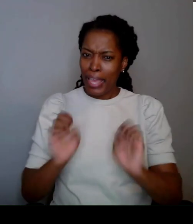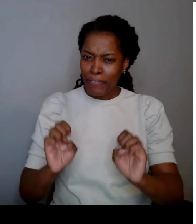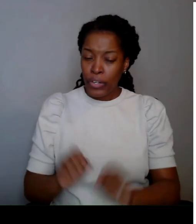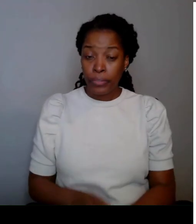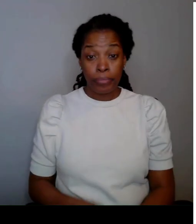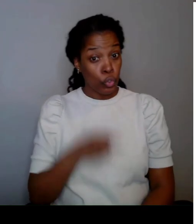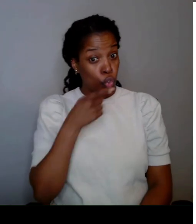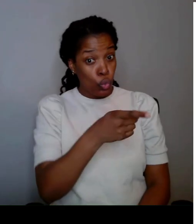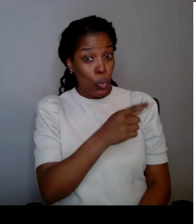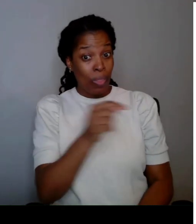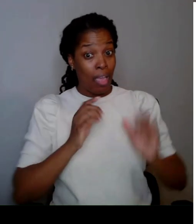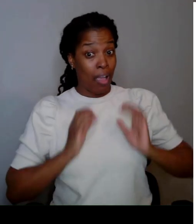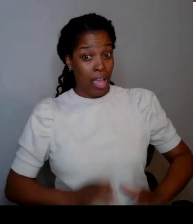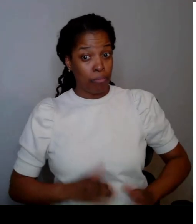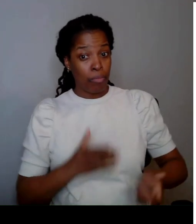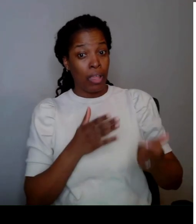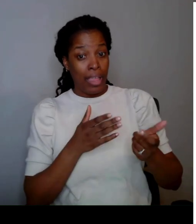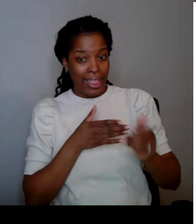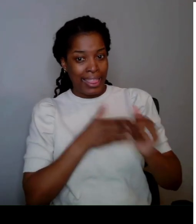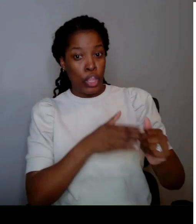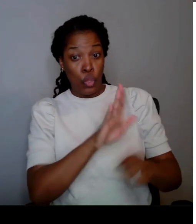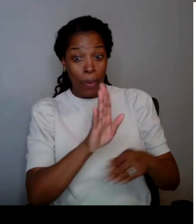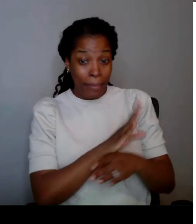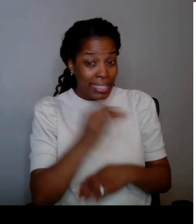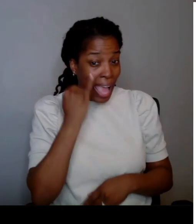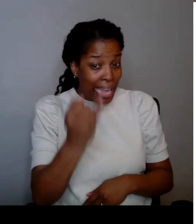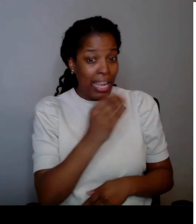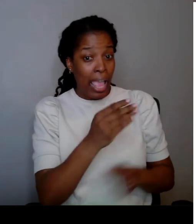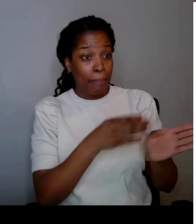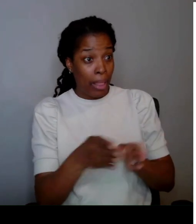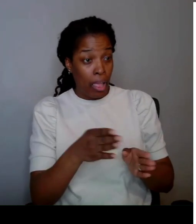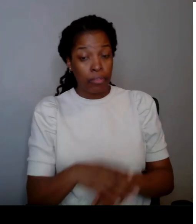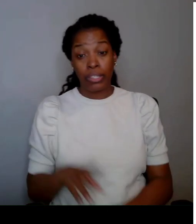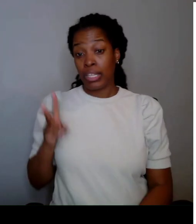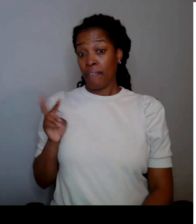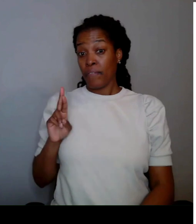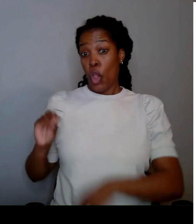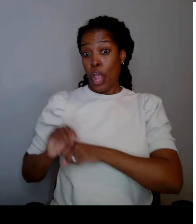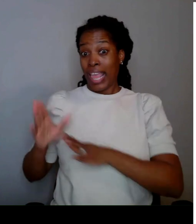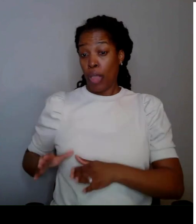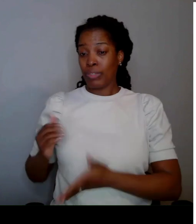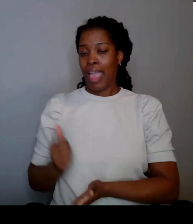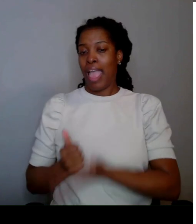Your VR counselor guides the process, ensures policy compliance and provides referrals.